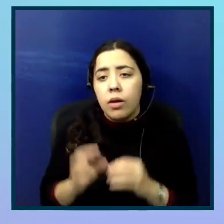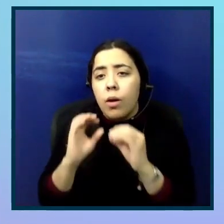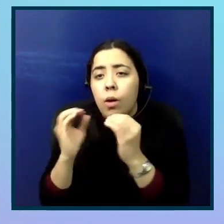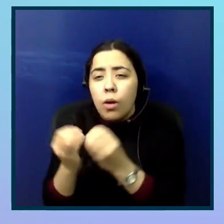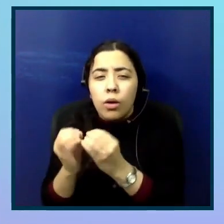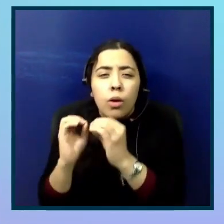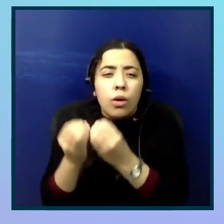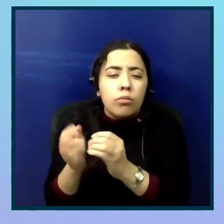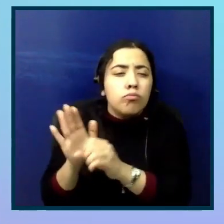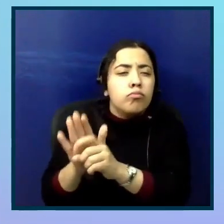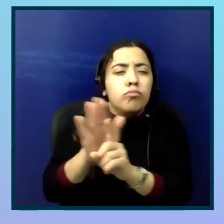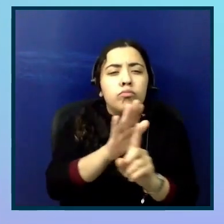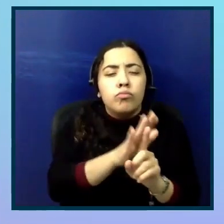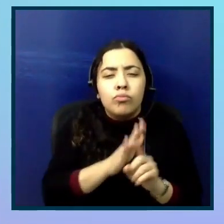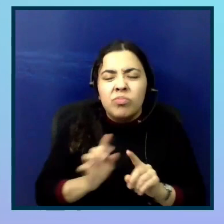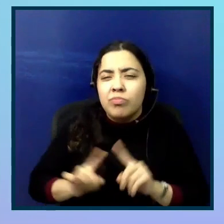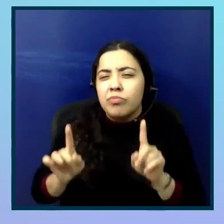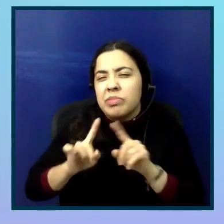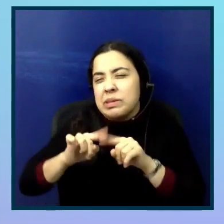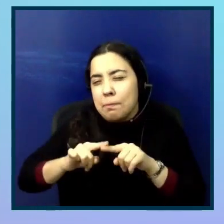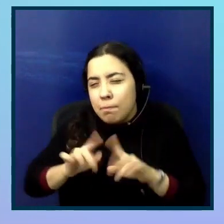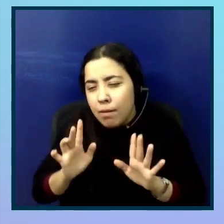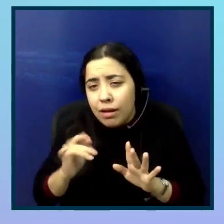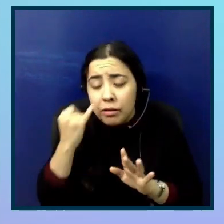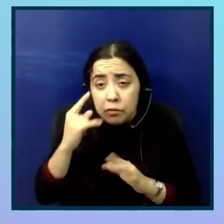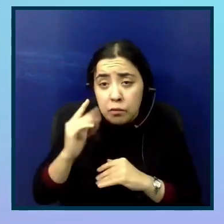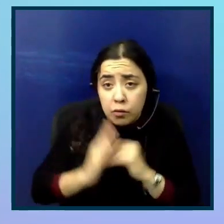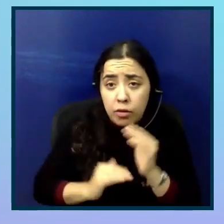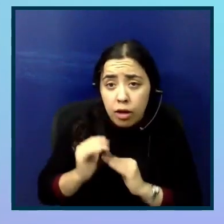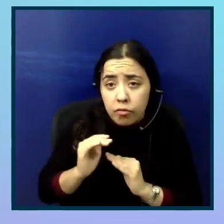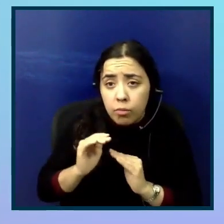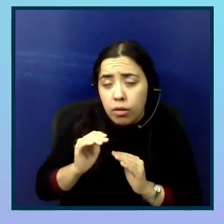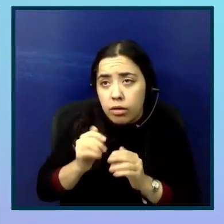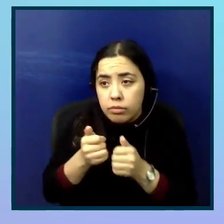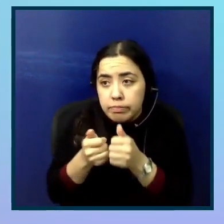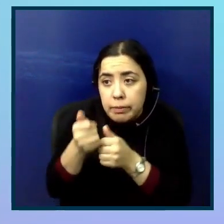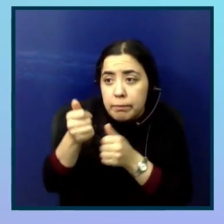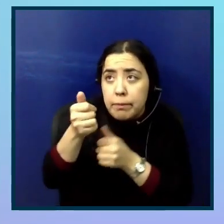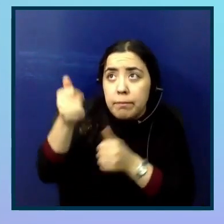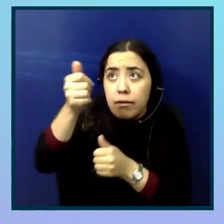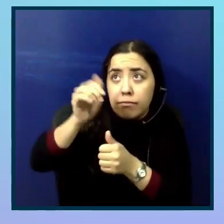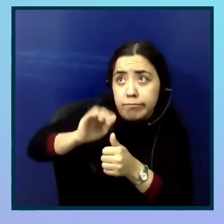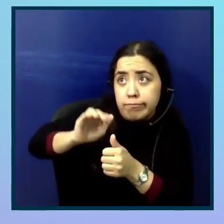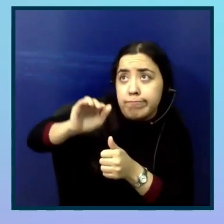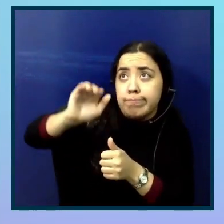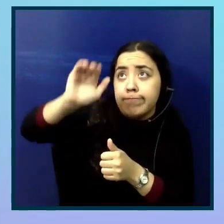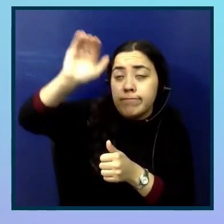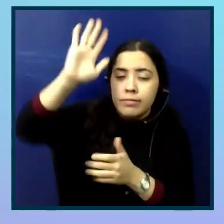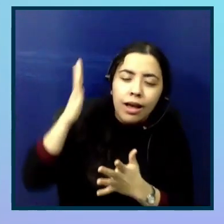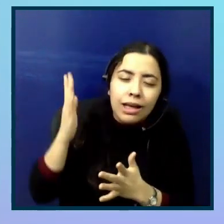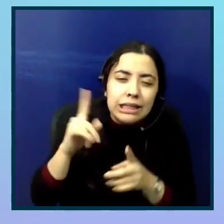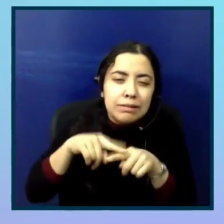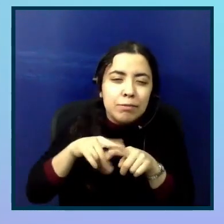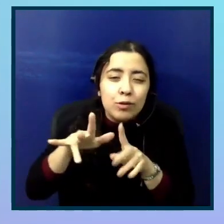and how comfortable you are going up the chain of command. It's definitely gonna vary depending on the size of your organization and the culture